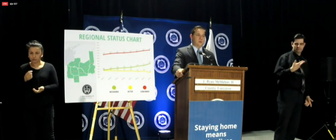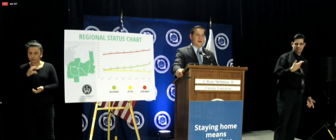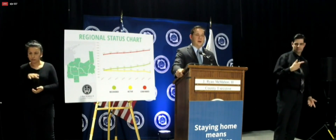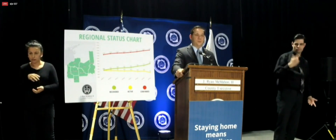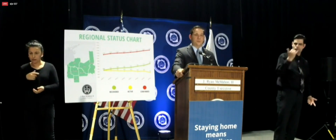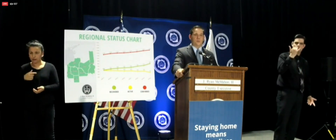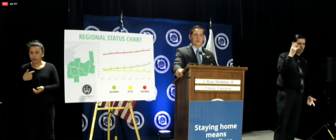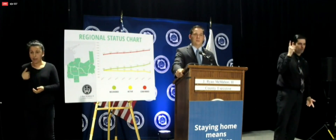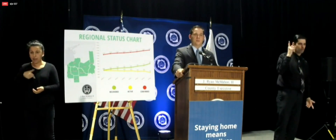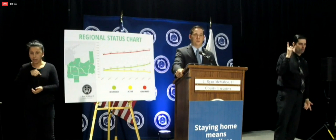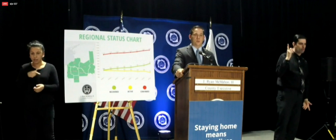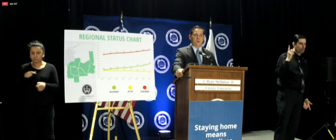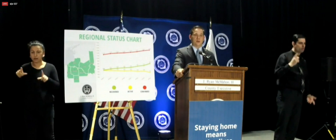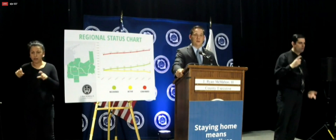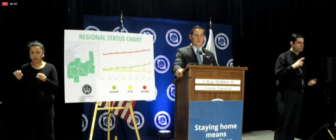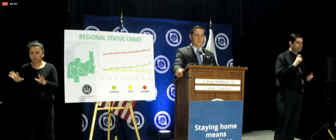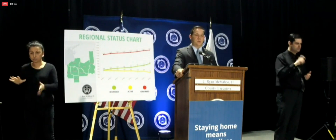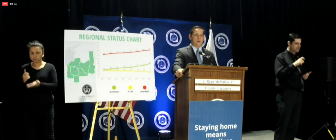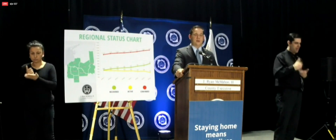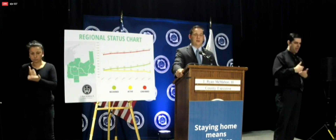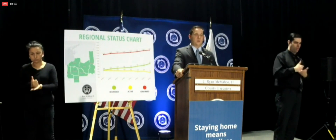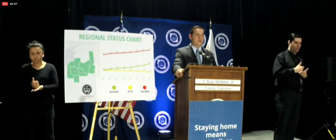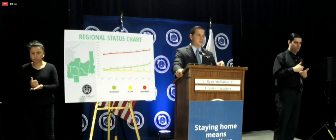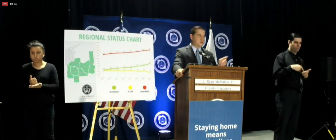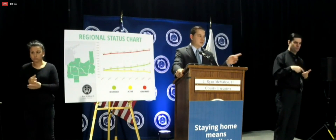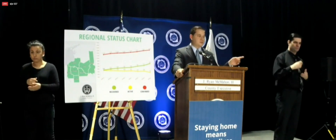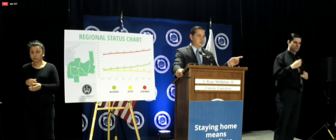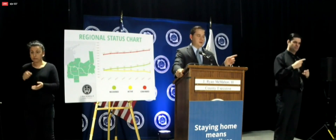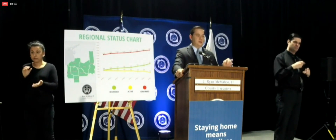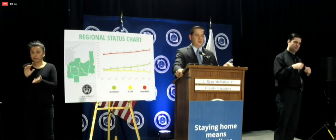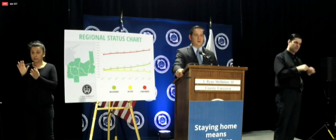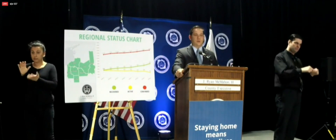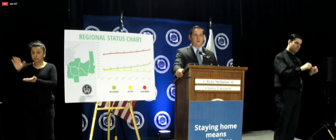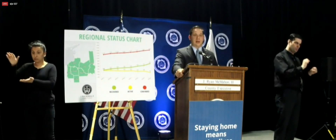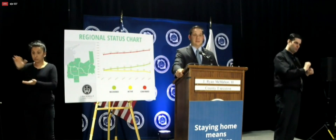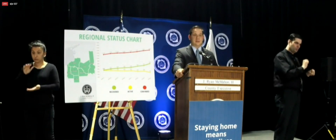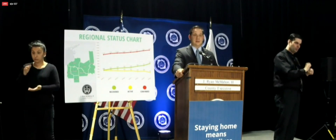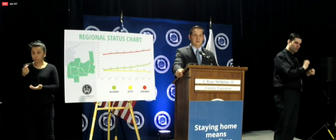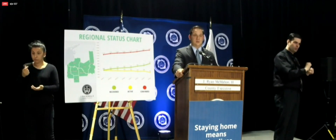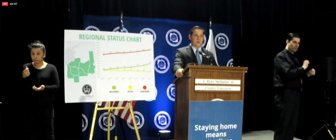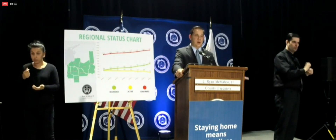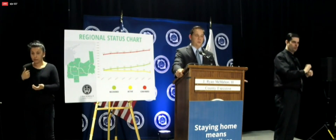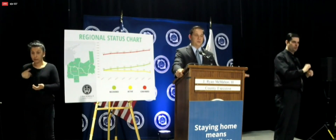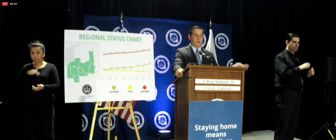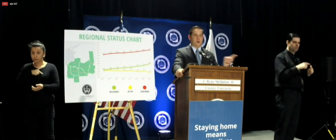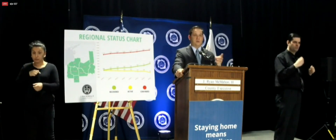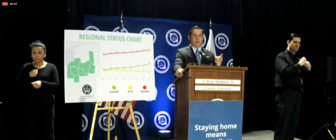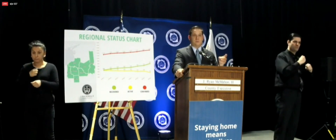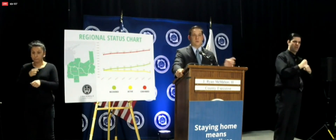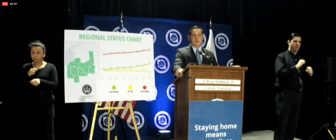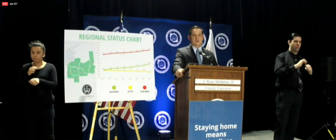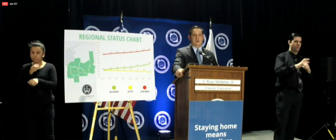SHUT DOWN, IS NUTS. SO, WE NEED HELP. WE GET HELP, WE KEEP PEOPLE EMPLOYED, AND WE CONTINUE TO